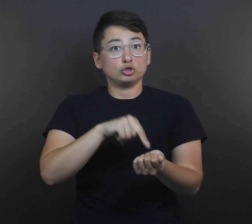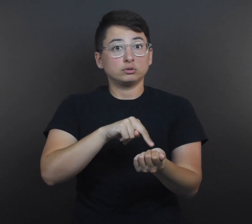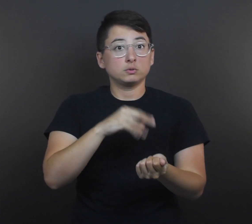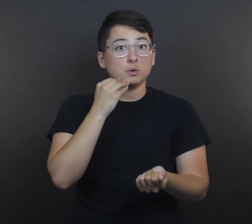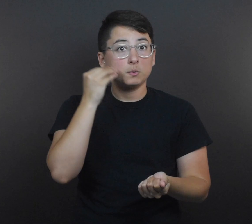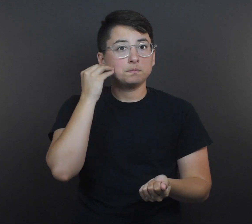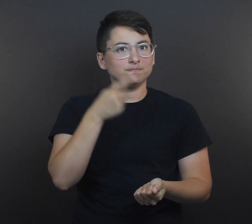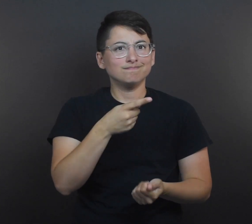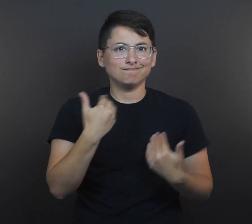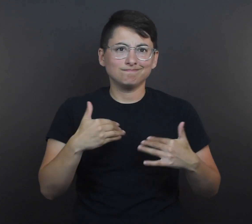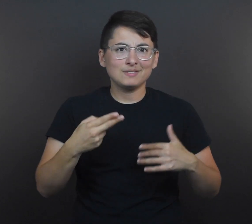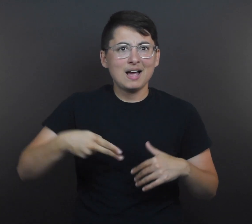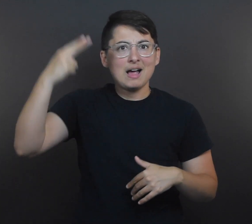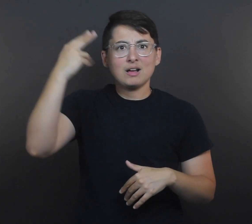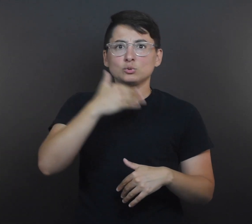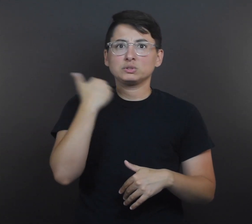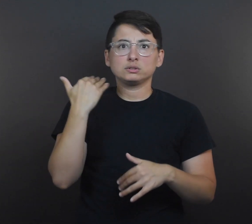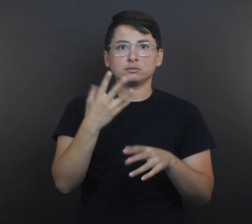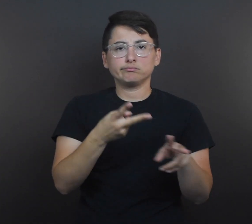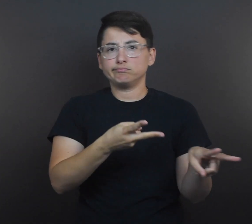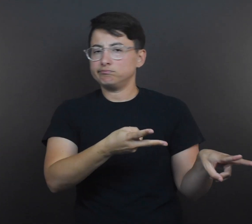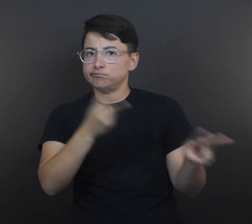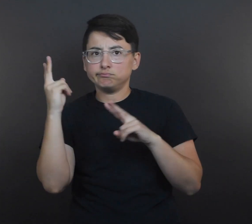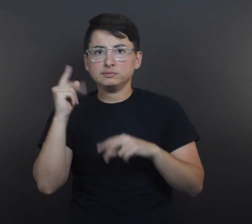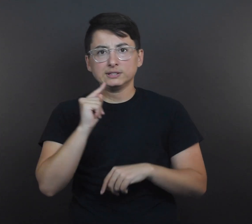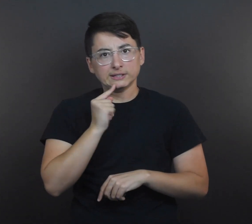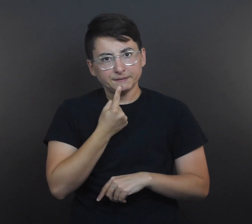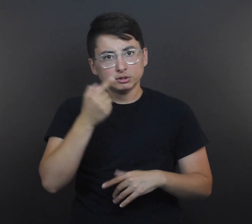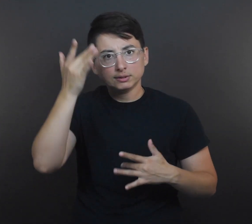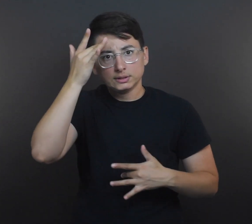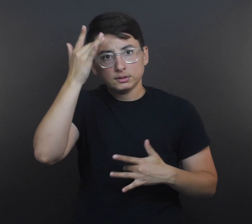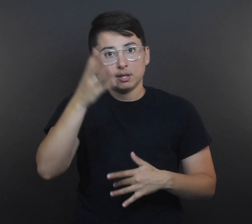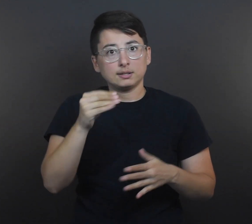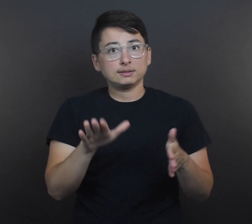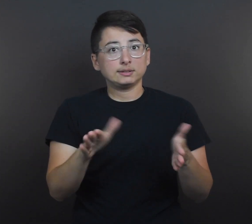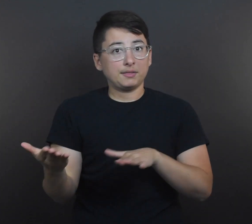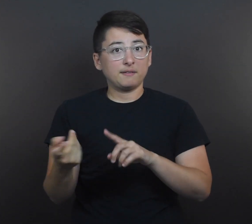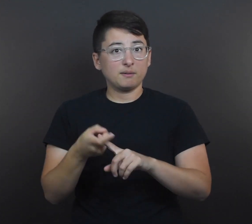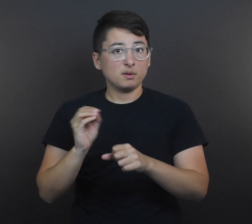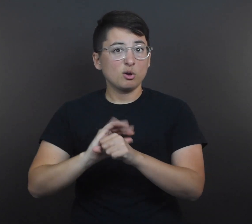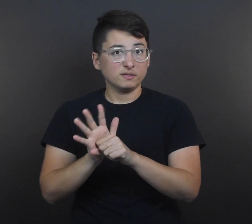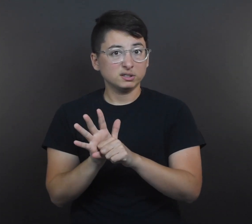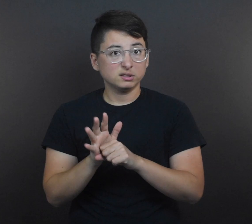Nursing home residents are at higher risk for severe illness and death from COVID-19.